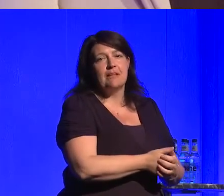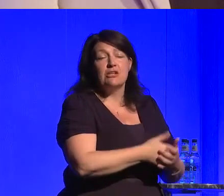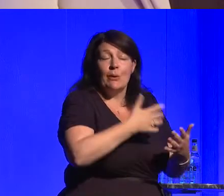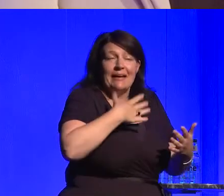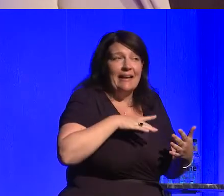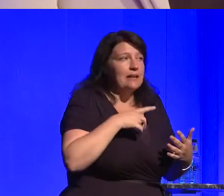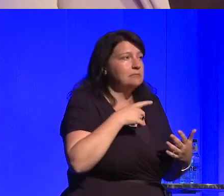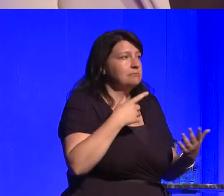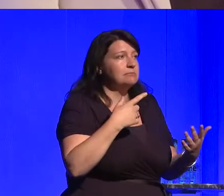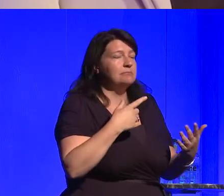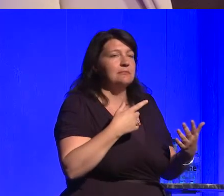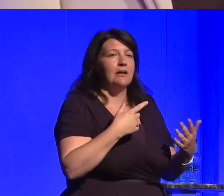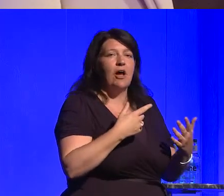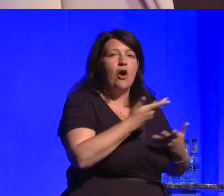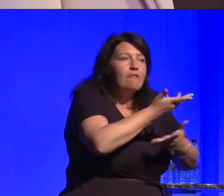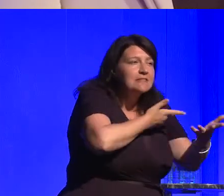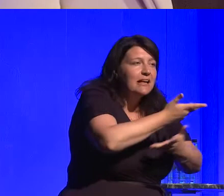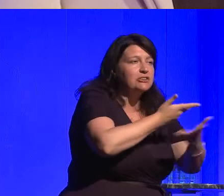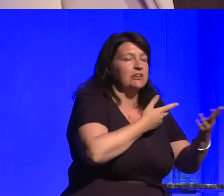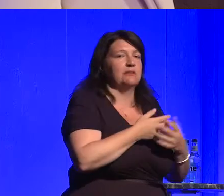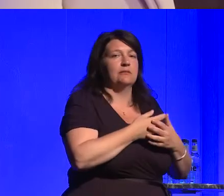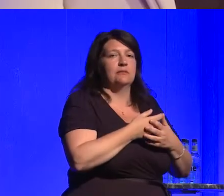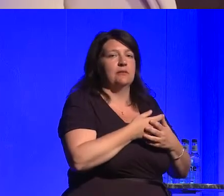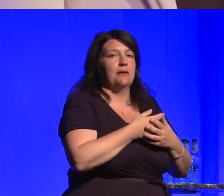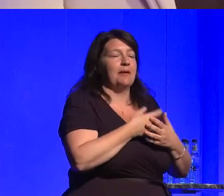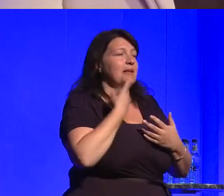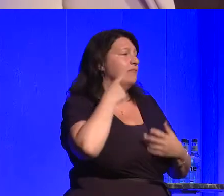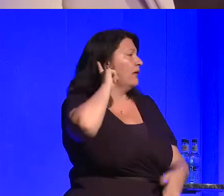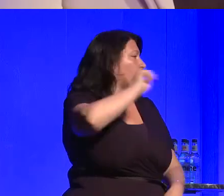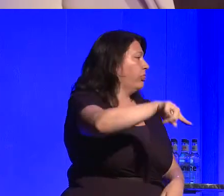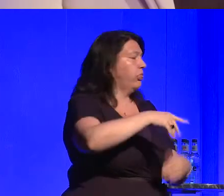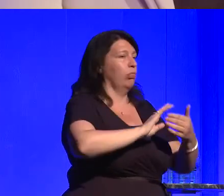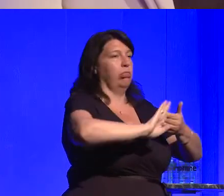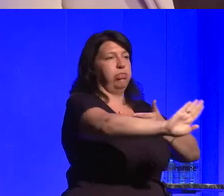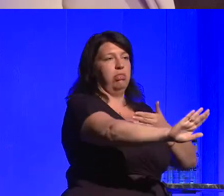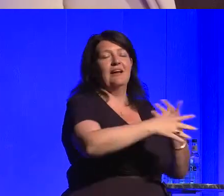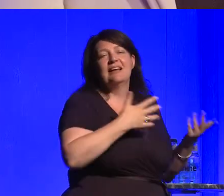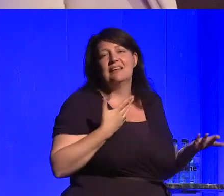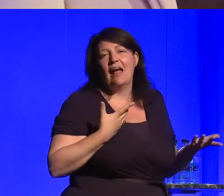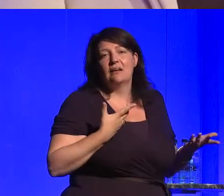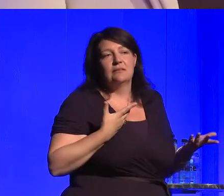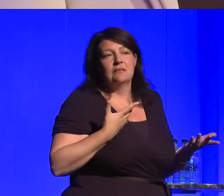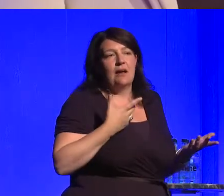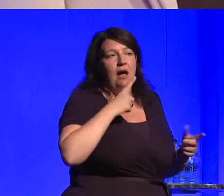that you will have better health outcomes, we will have better health services, and we will have better commissioning decisions.